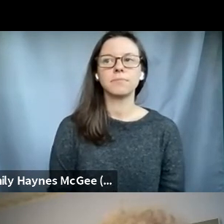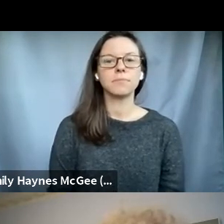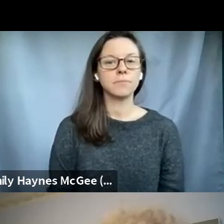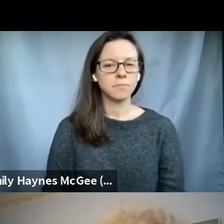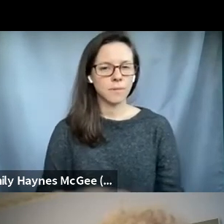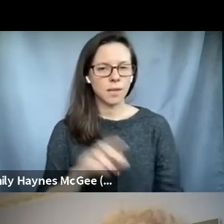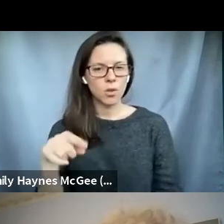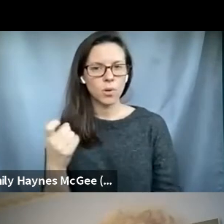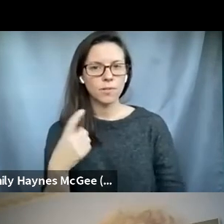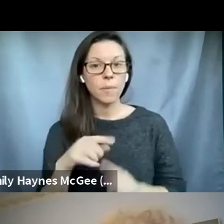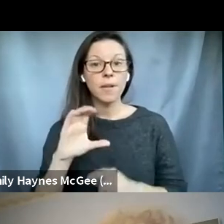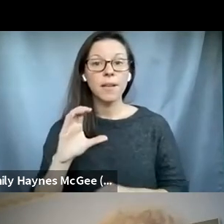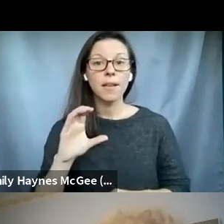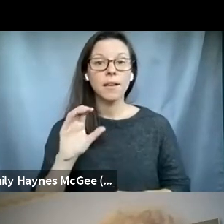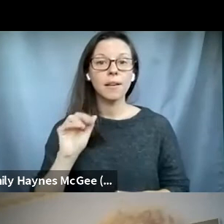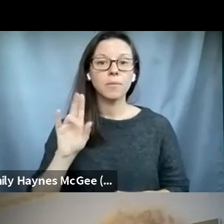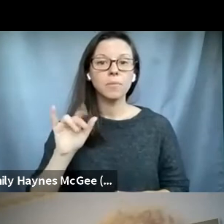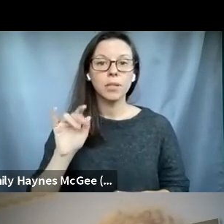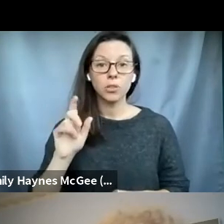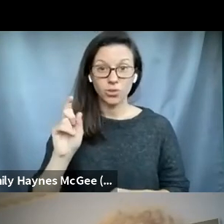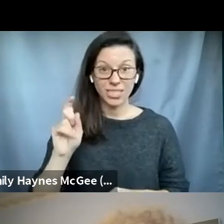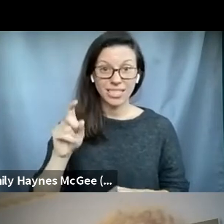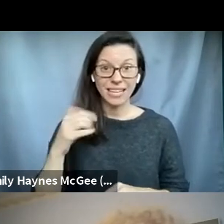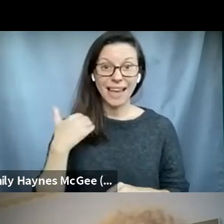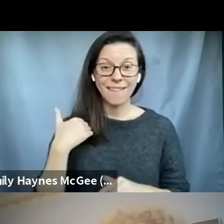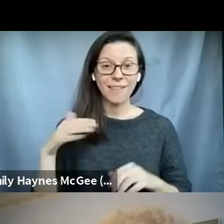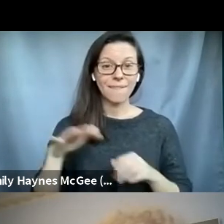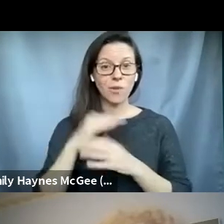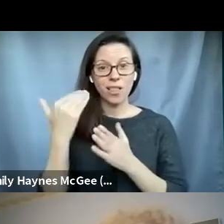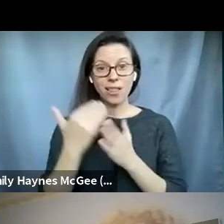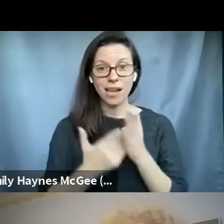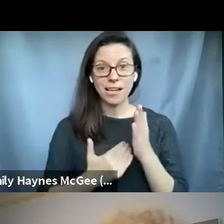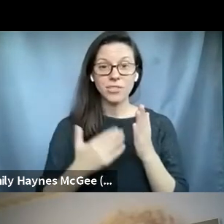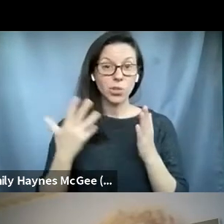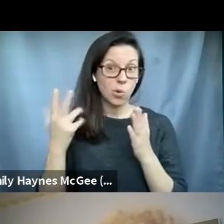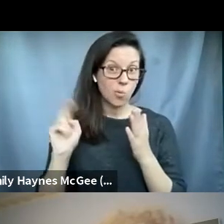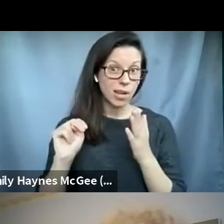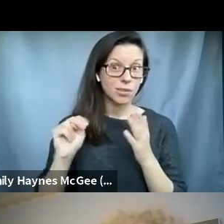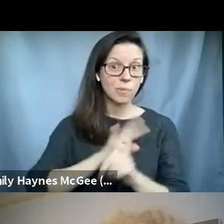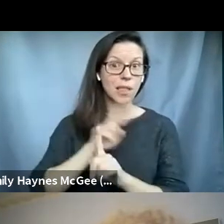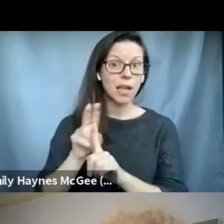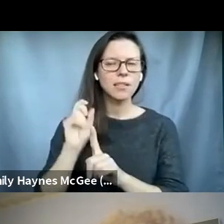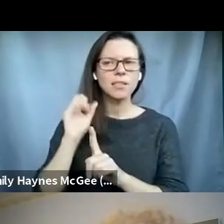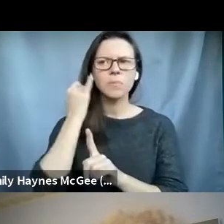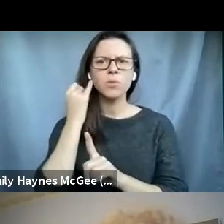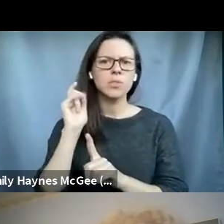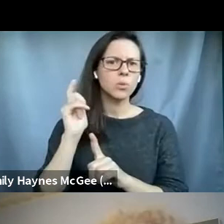Do you have to have your full list of collaborators already together when applying. Can the list change when needed, expand or shrink?